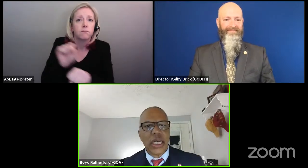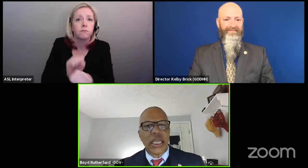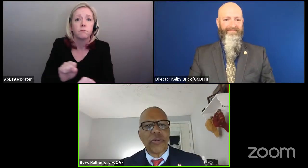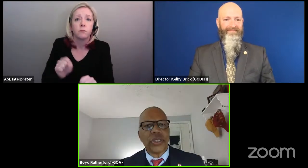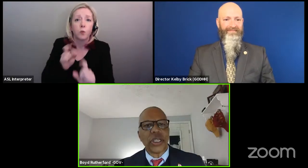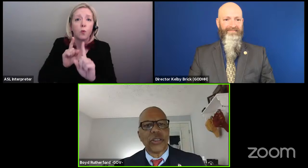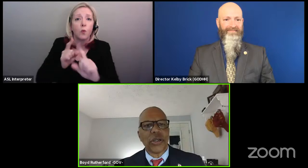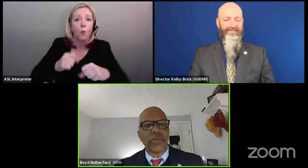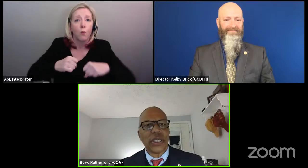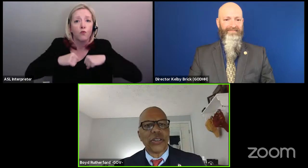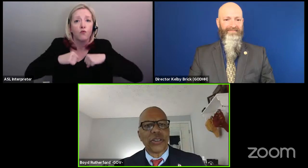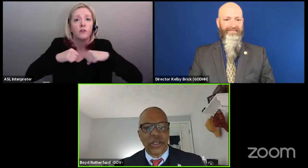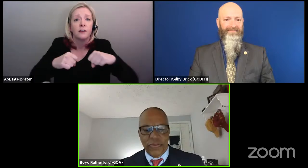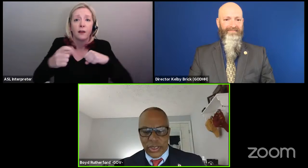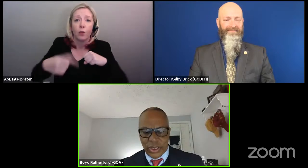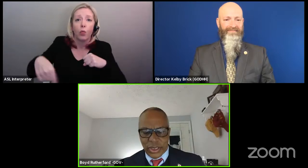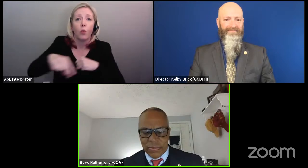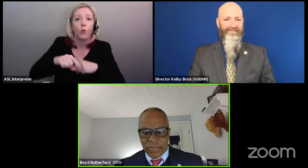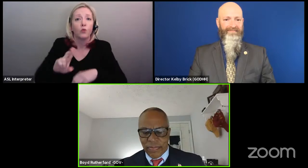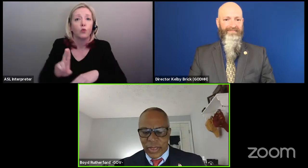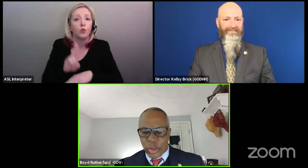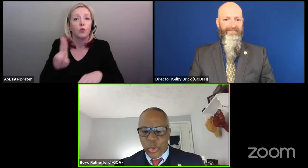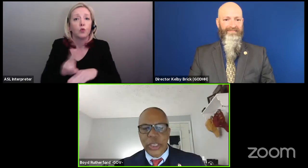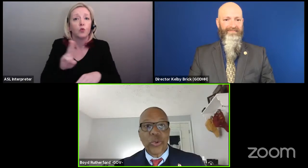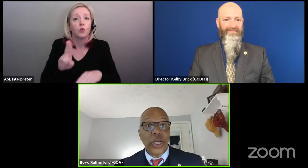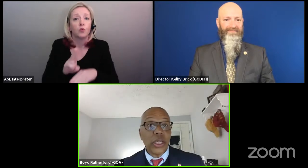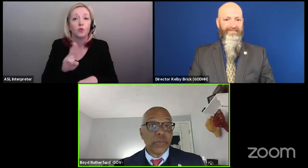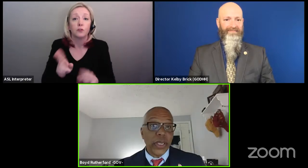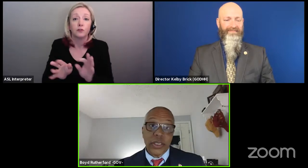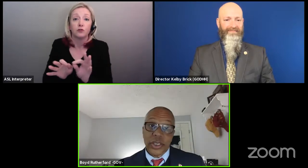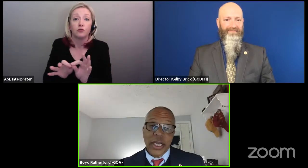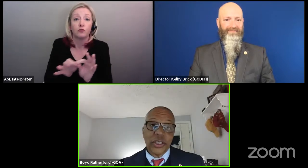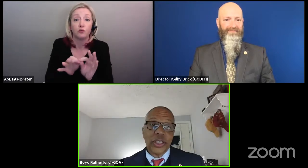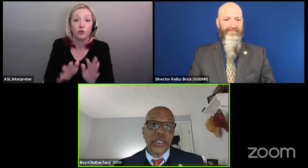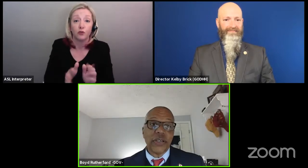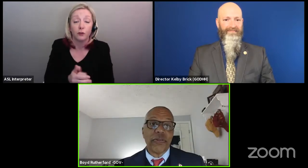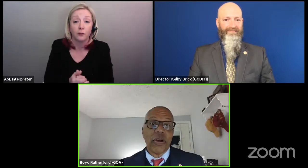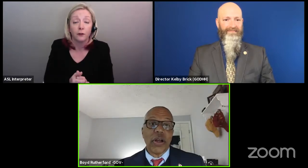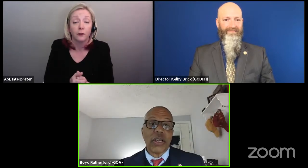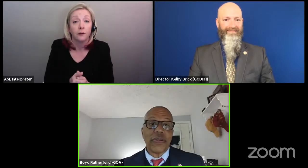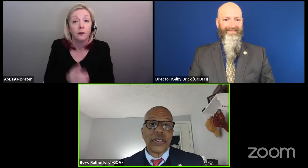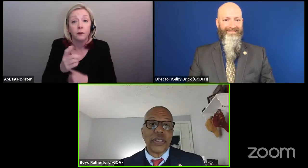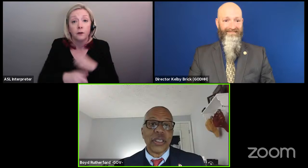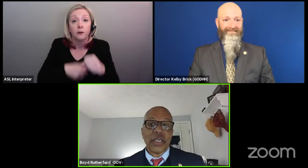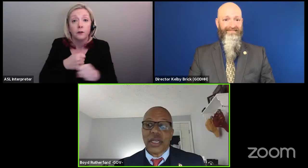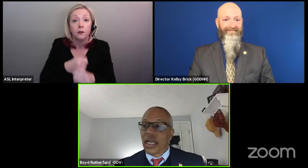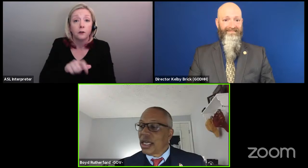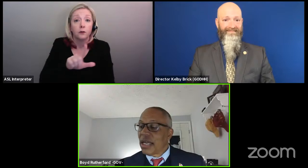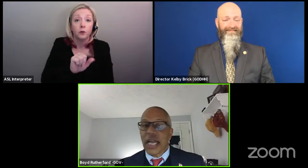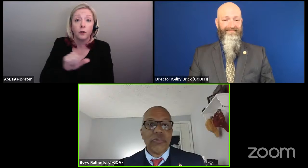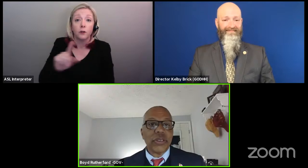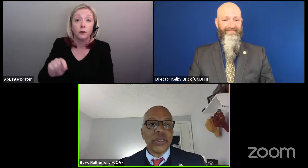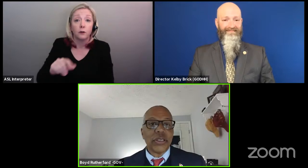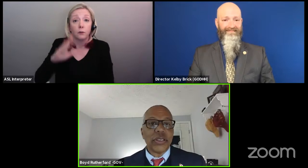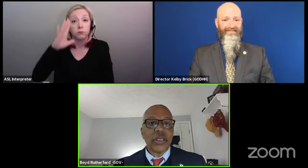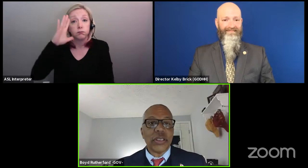language interpreting services. 2020 has been a challenging year for all of us. As I was